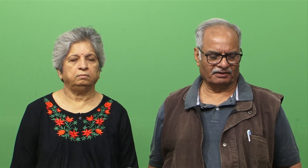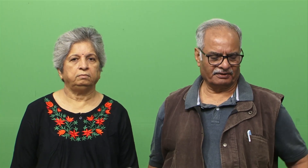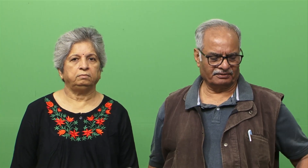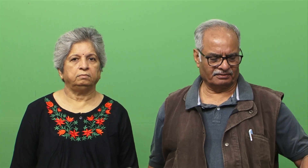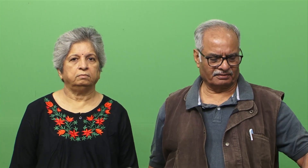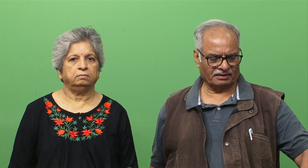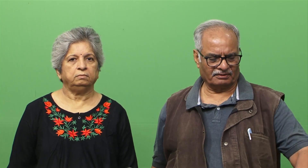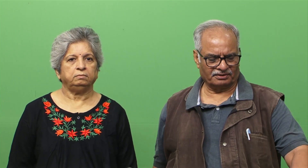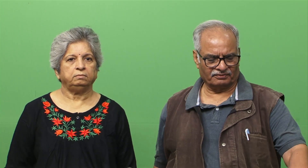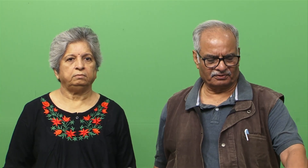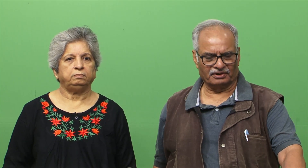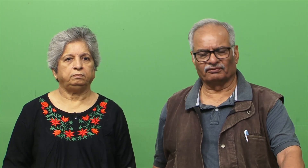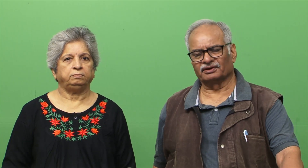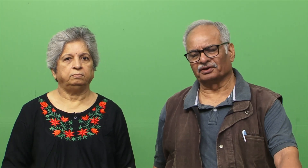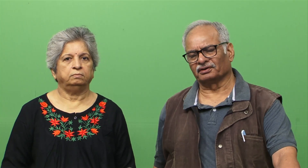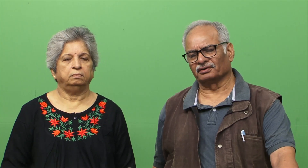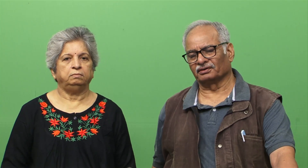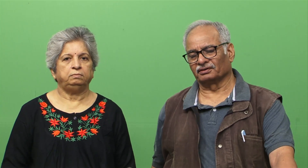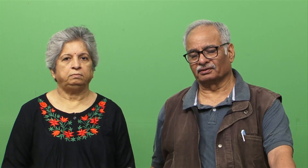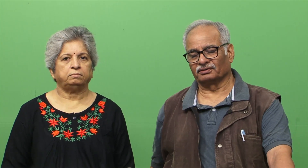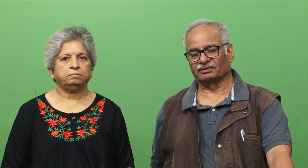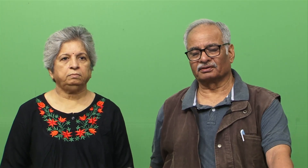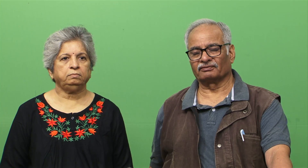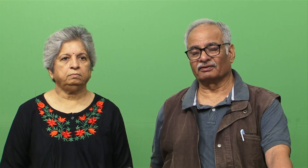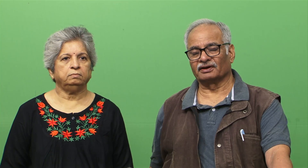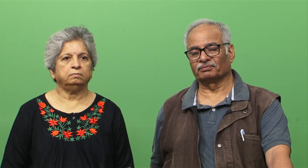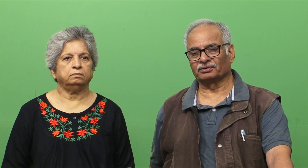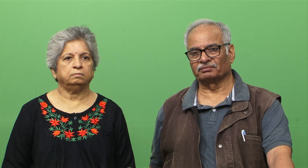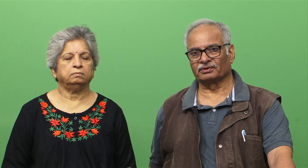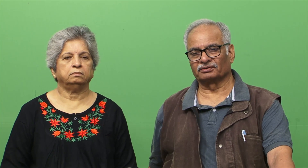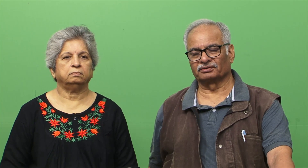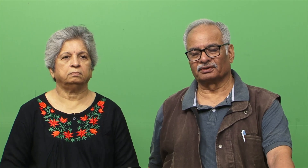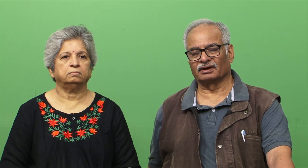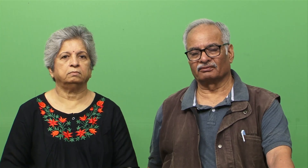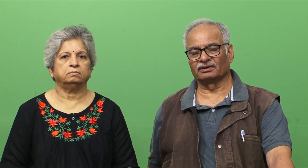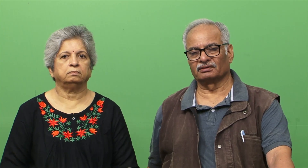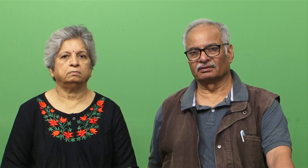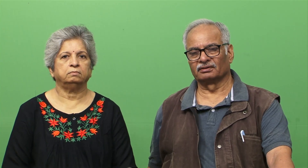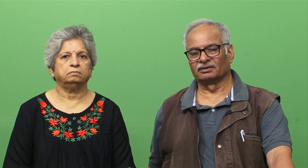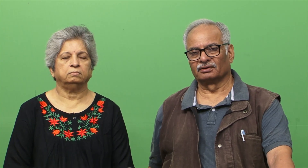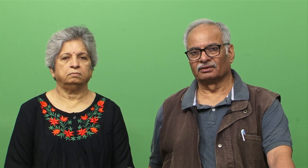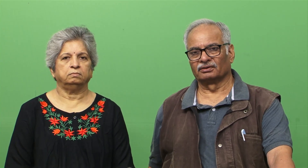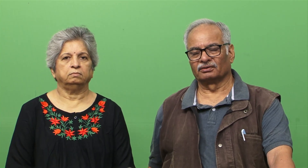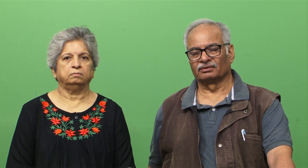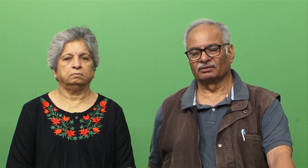friends I just want to tell you one thing doctors are very very important because they are the one